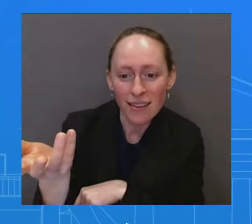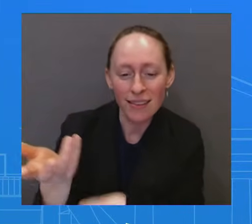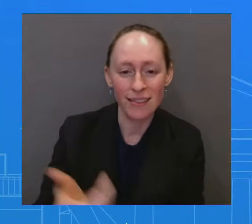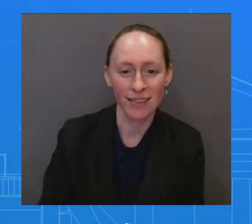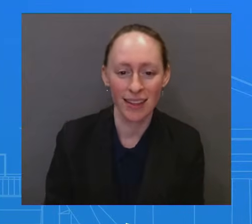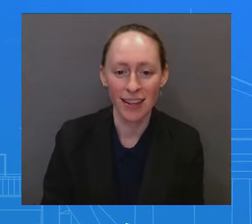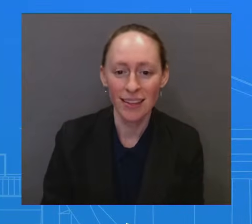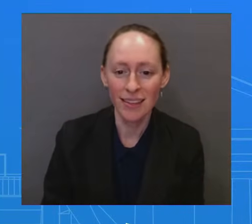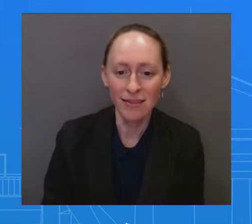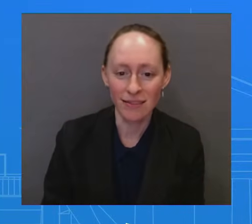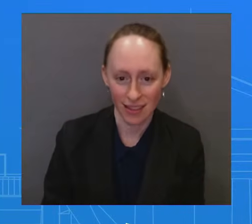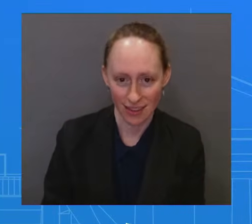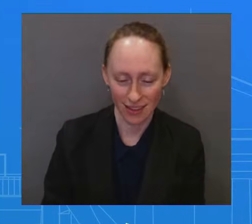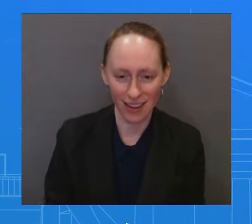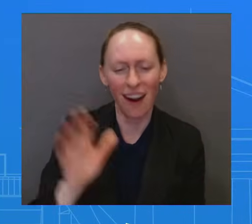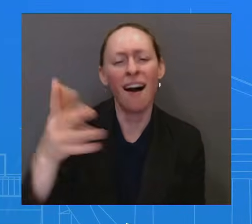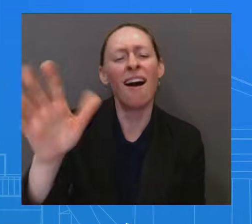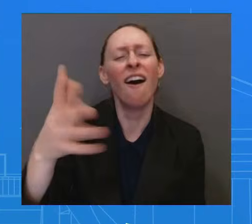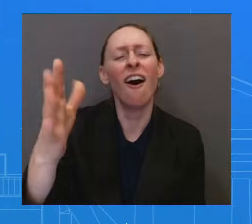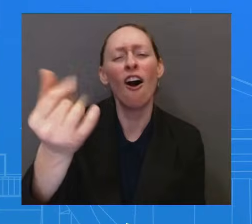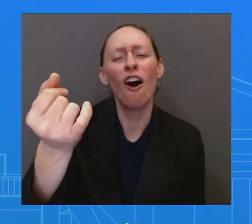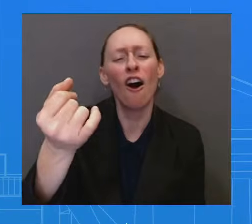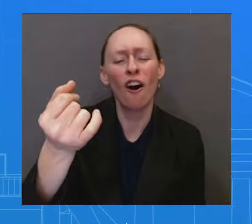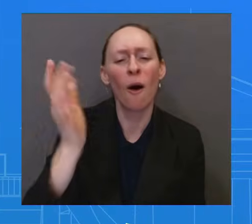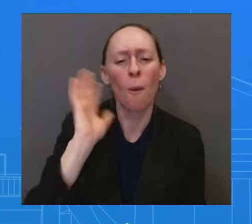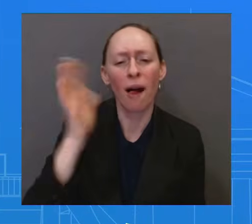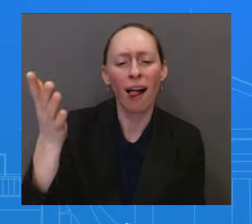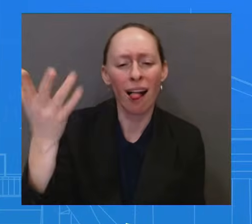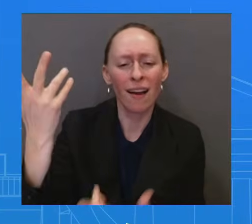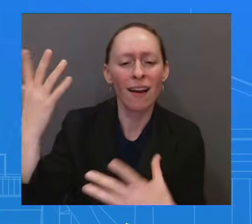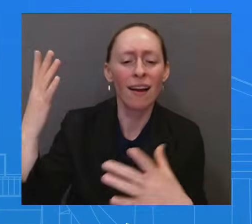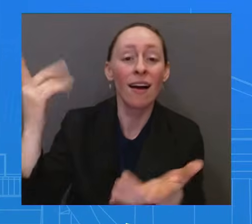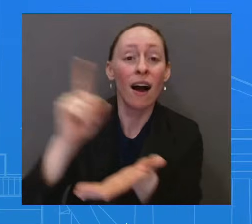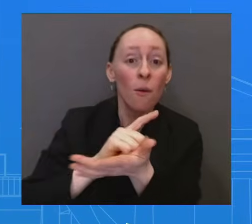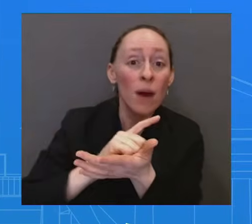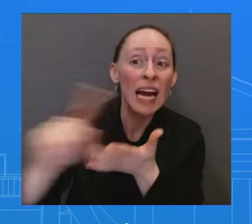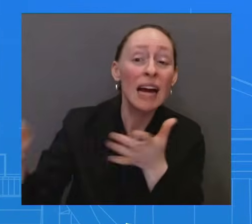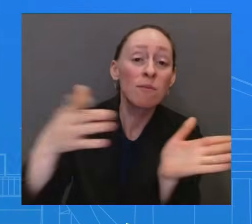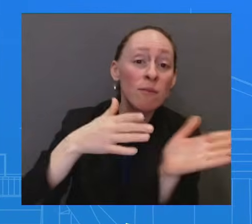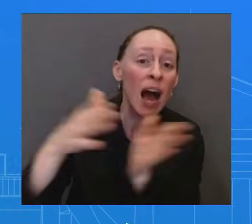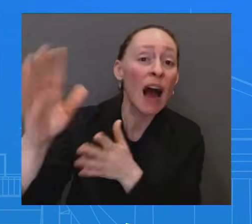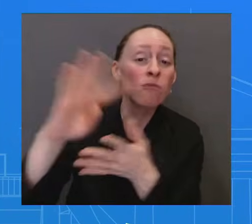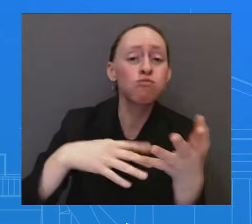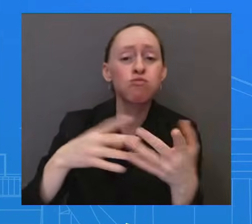We'll -- we will. We will share a week ahead. I thought you wanted something from me. I would say, "Happy holidays." Hope to see -- The Press: Happy holidays.